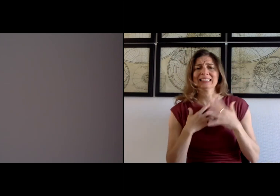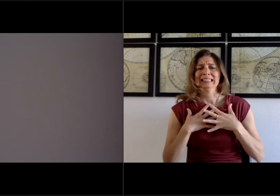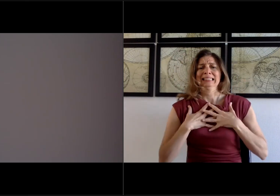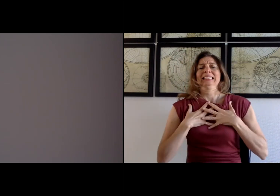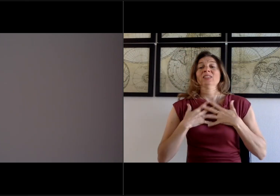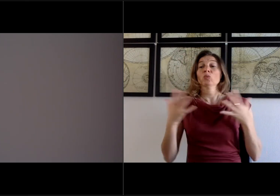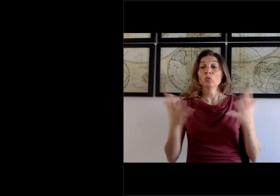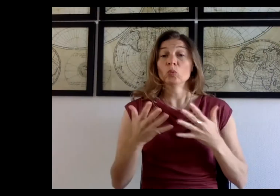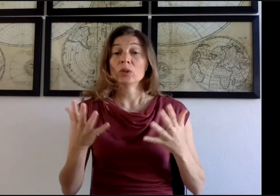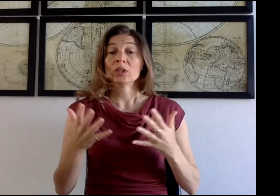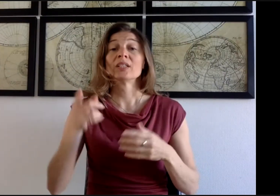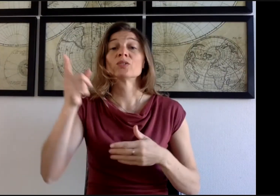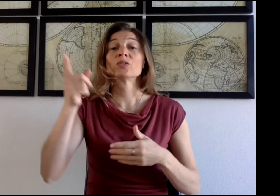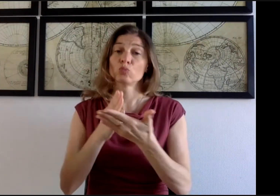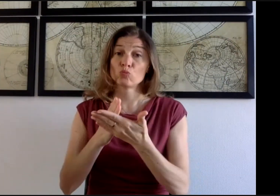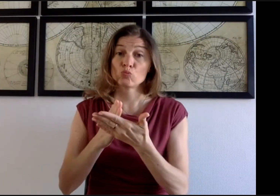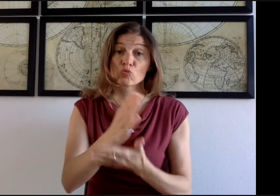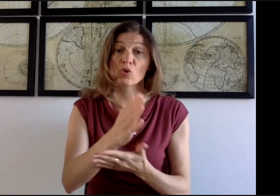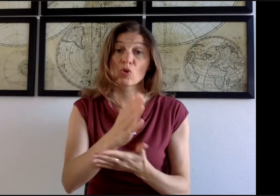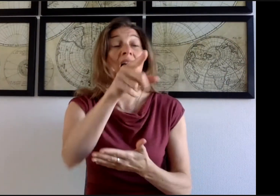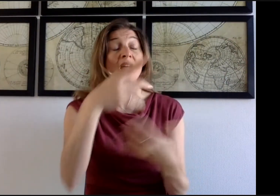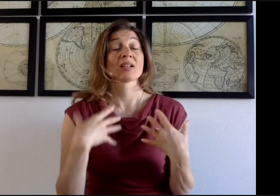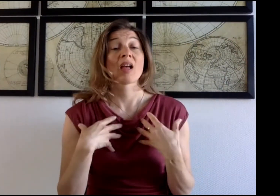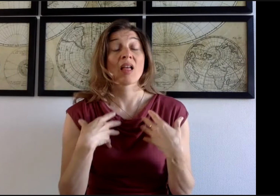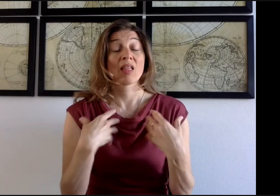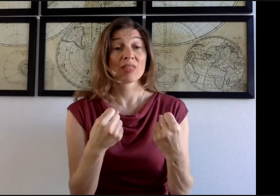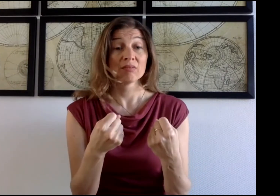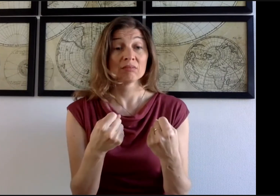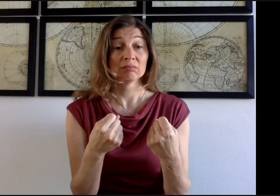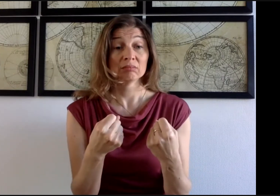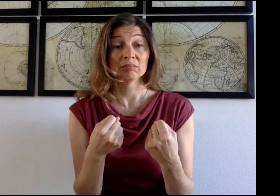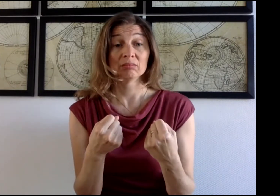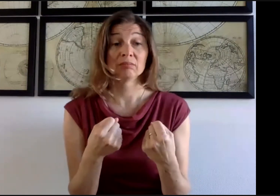Furthermore, many persons with disability have a weaker health